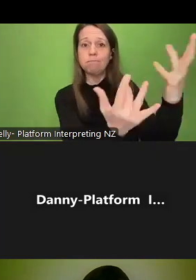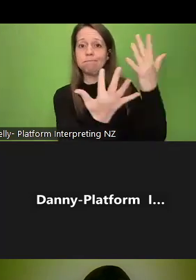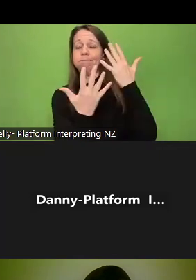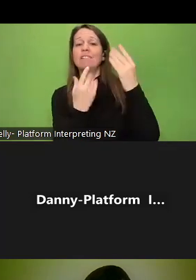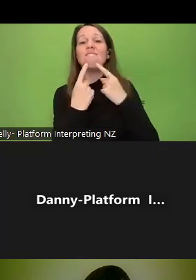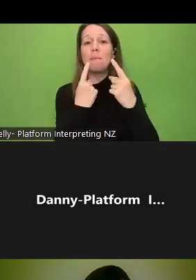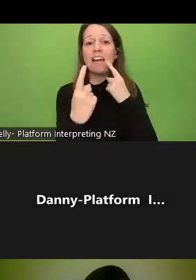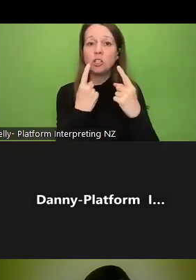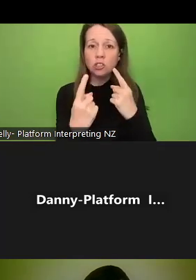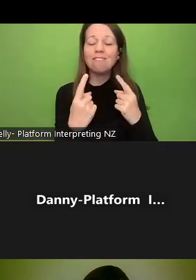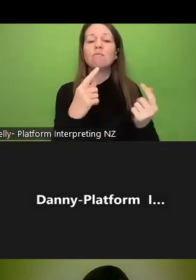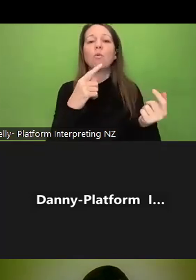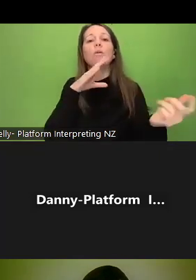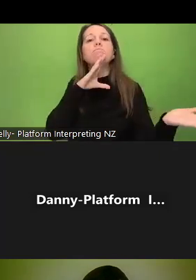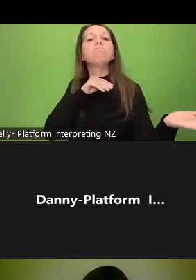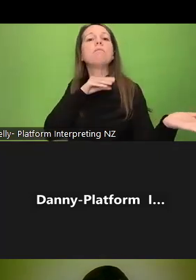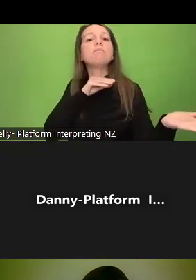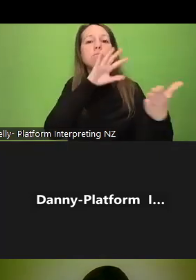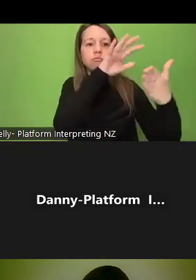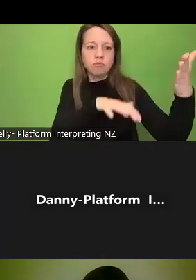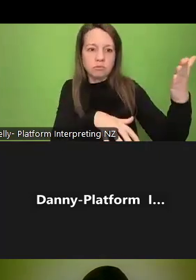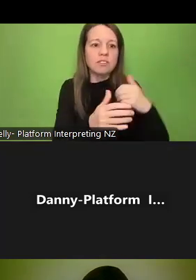And then the next one is the exterior view of the theater main doors,